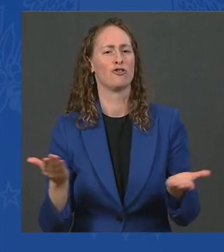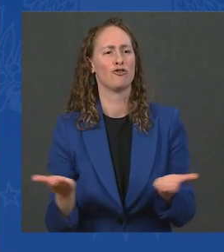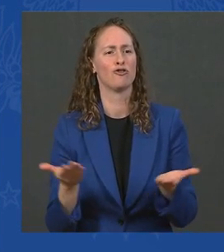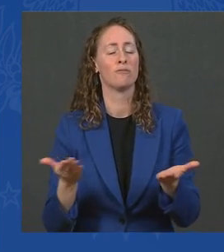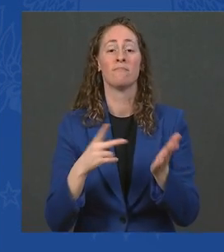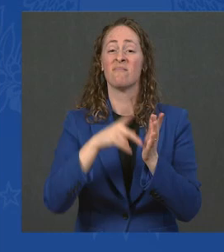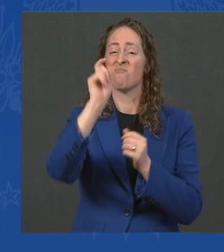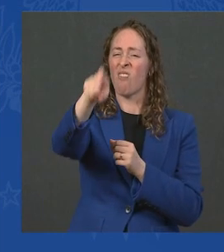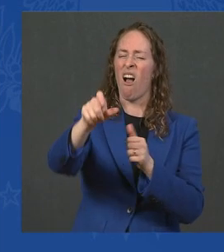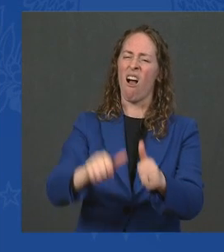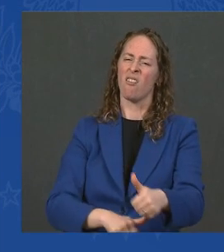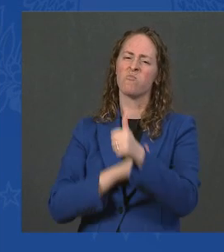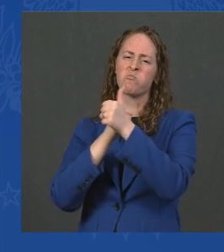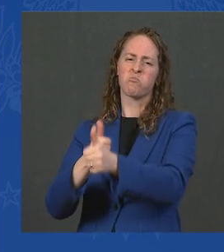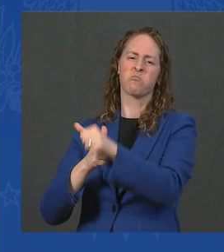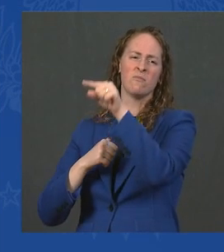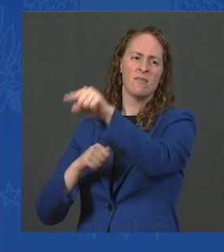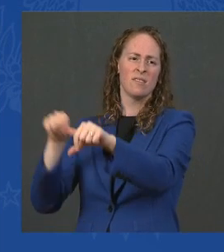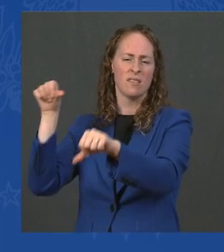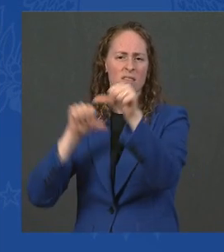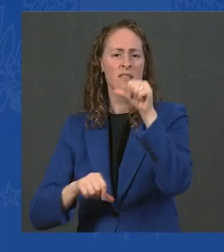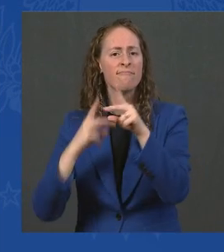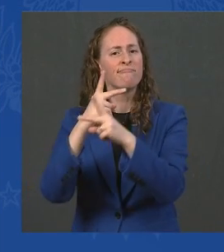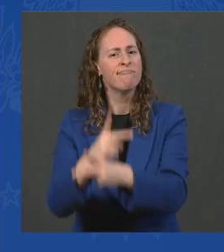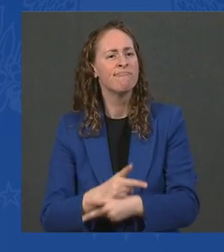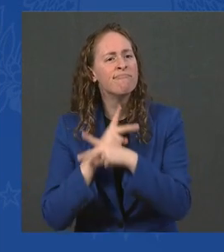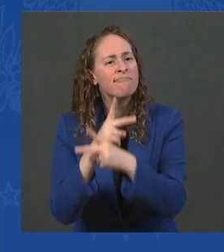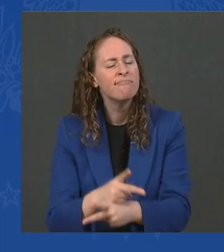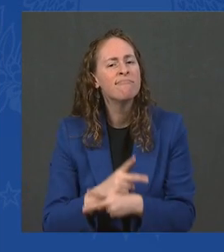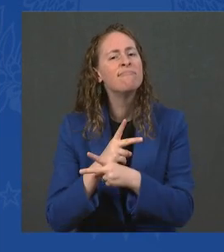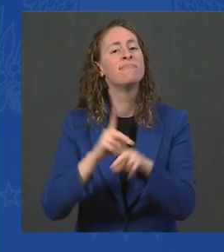wearing a mask, getting tested, getting vaccinated.